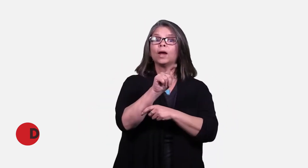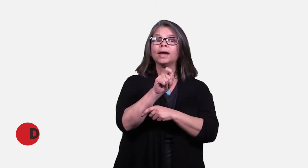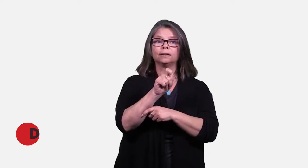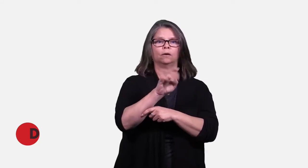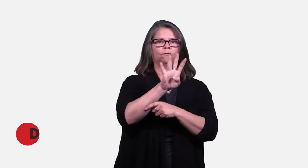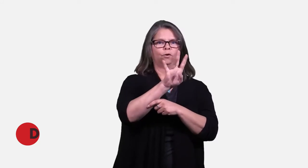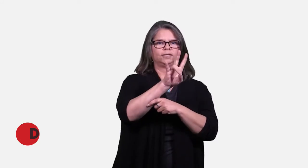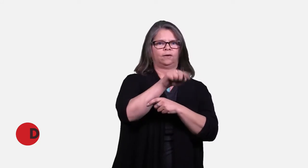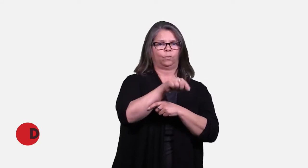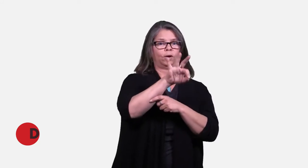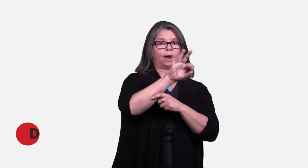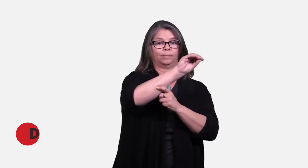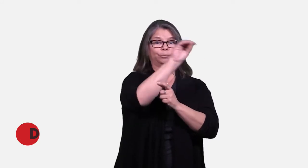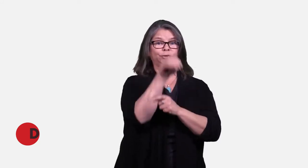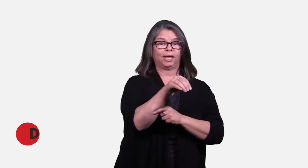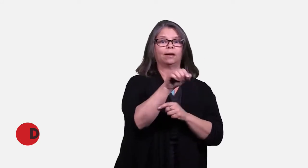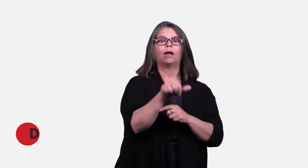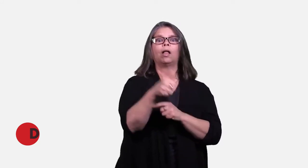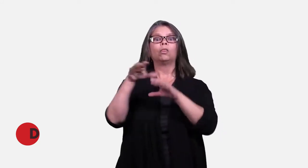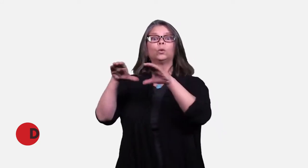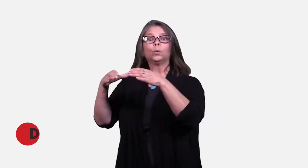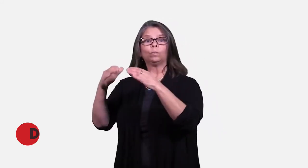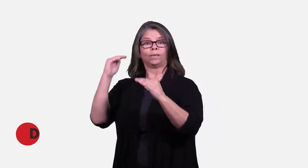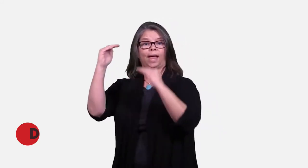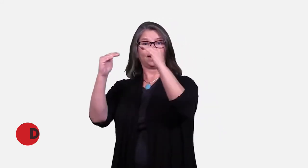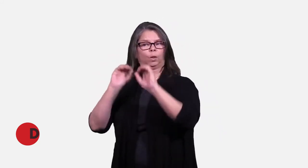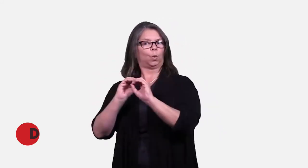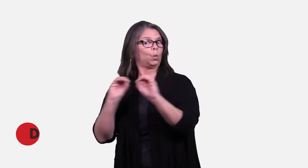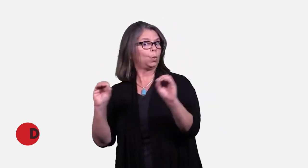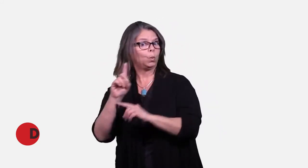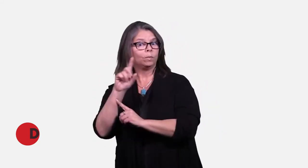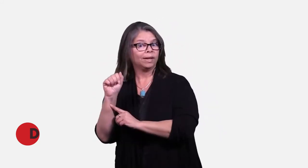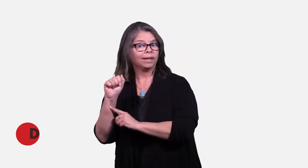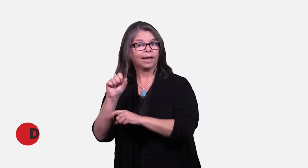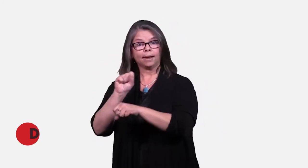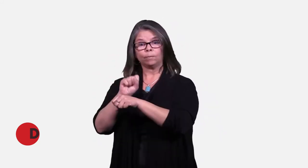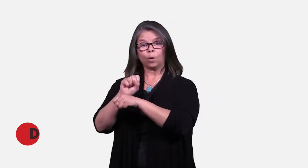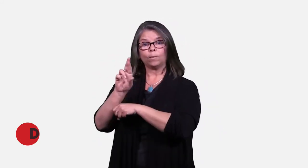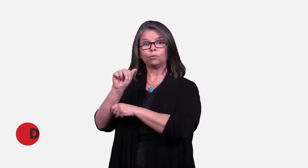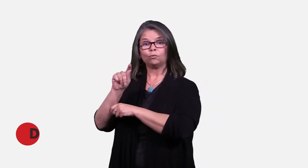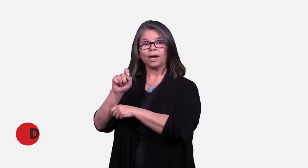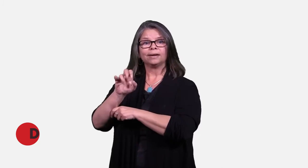is 47.9% while the group of adults without disabilities employment